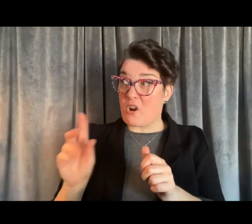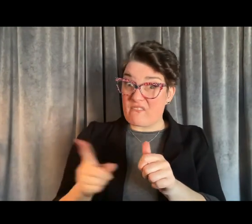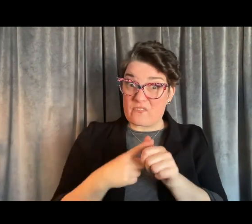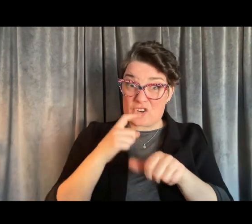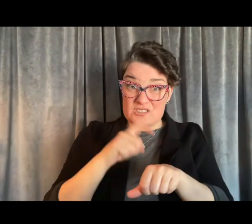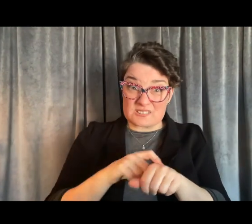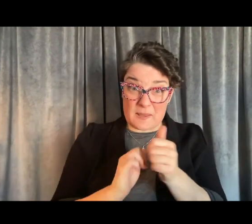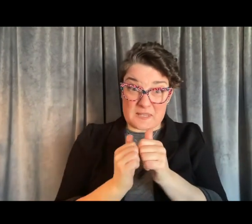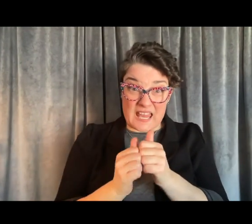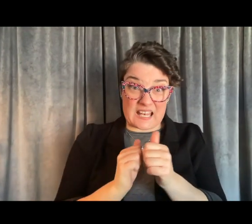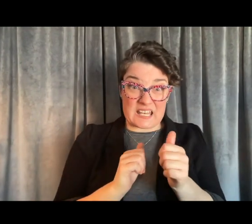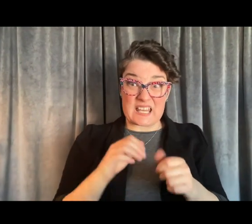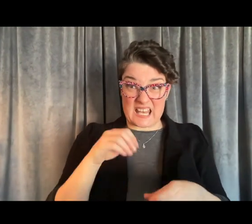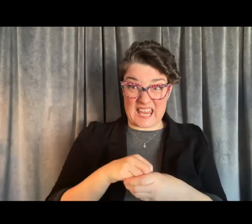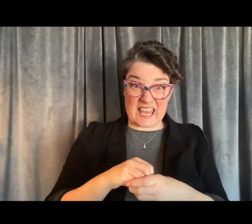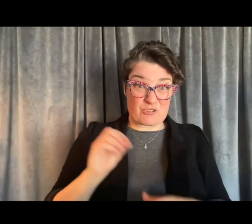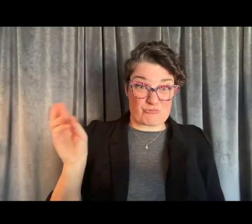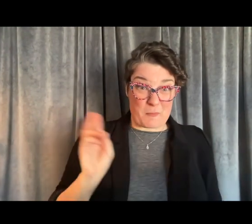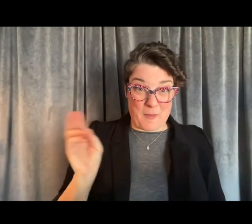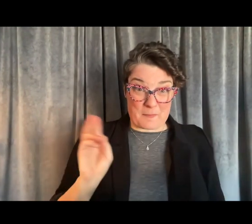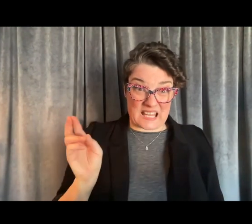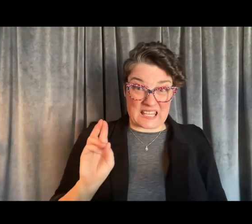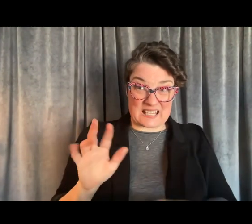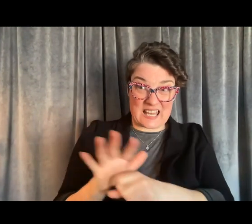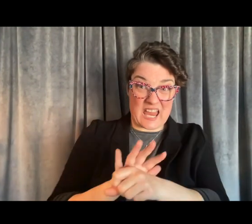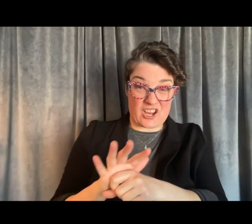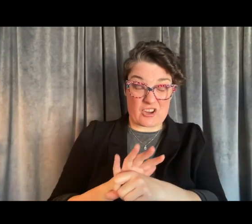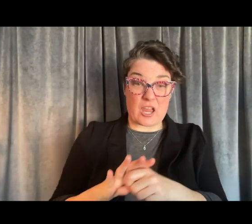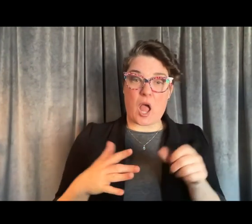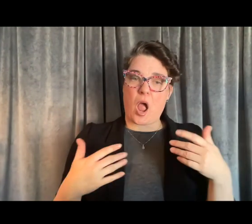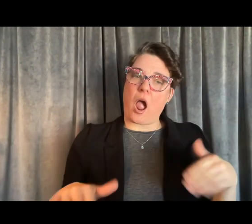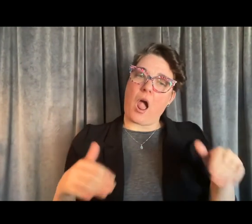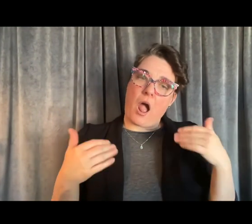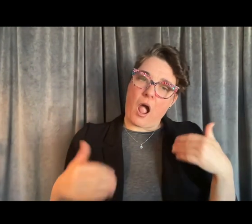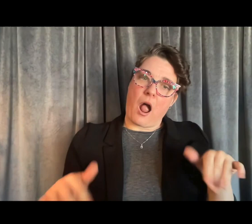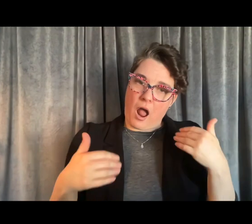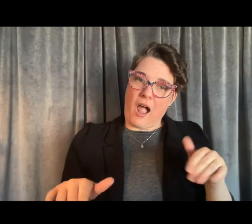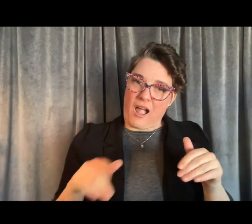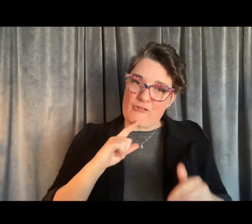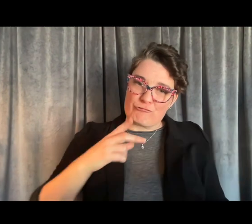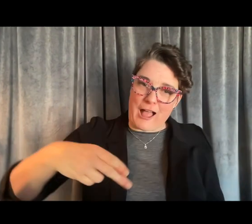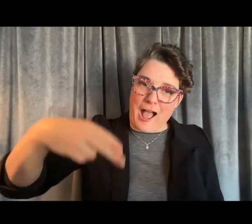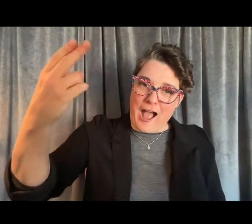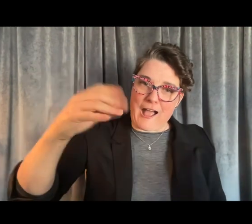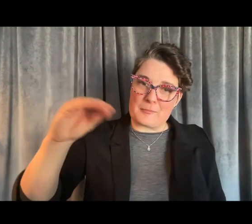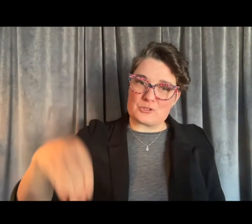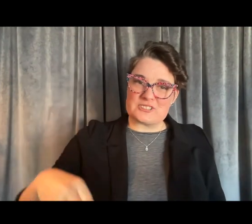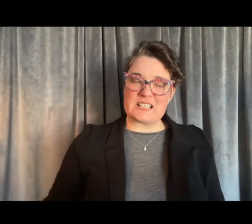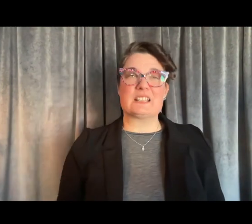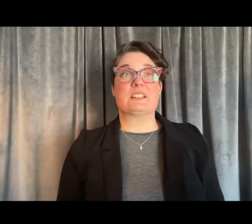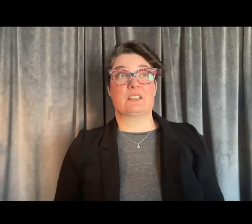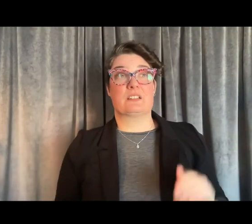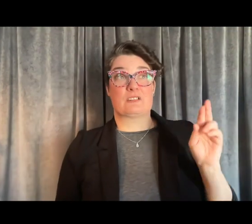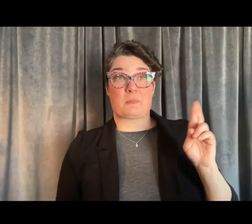Rebekah: ...candidate running in a Republican area. That's really amazing.